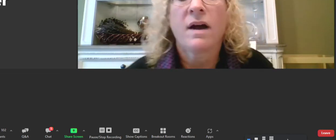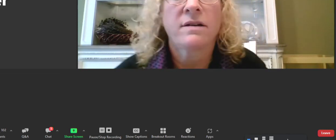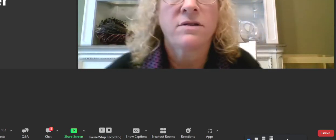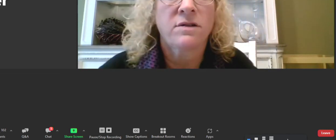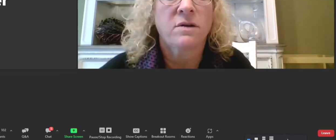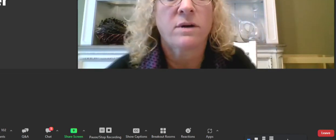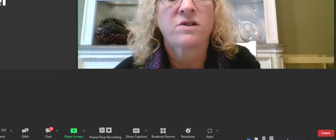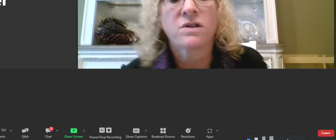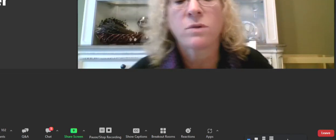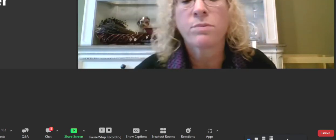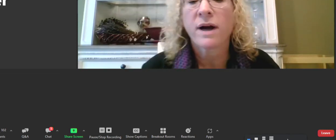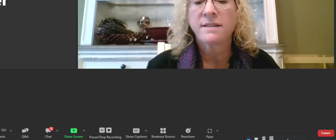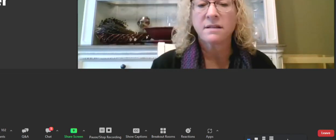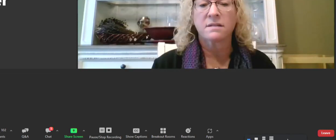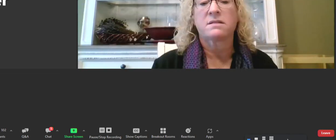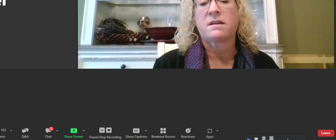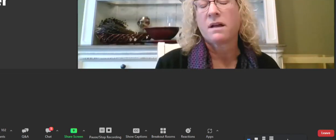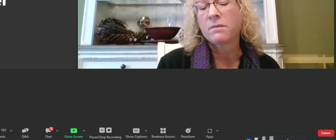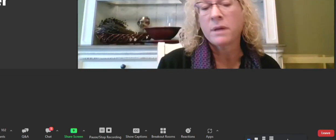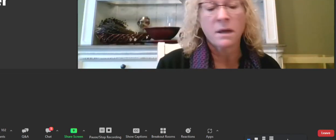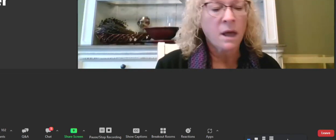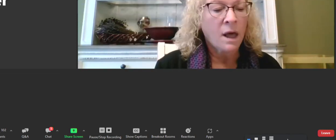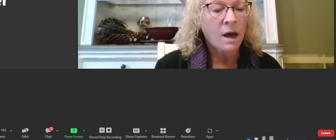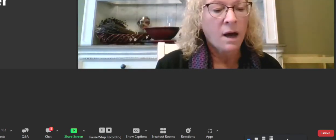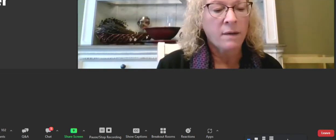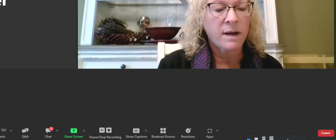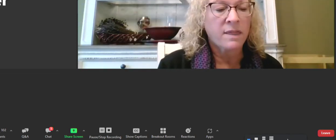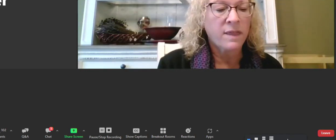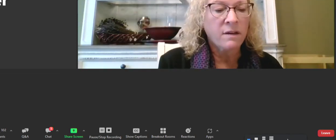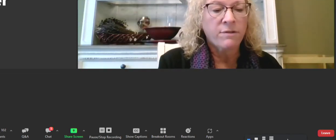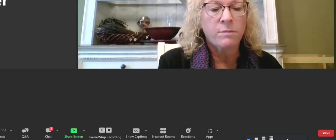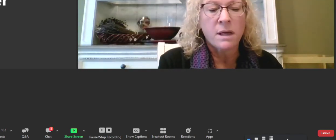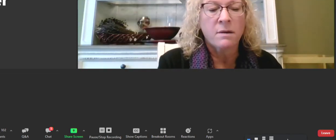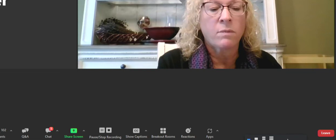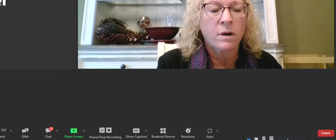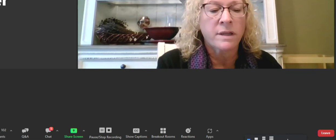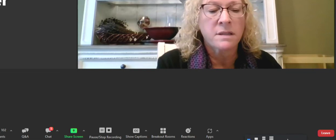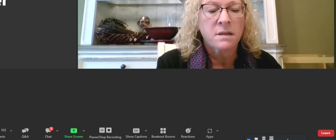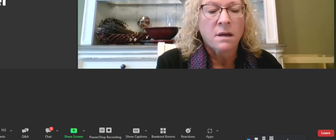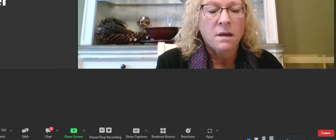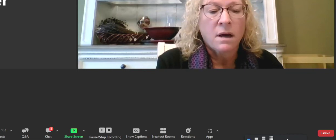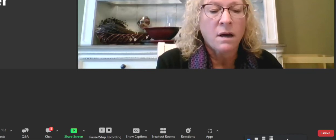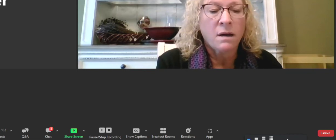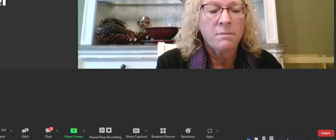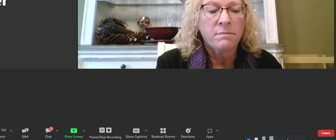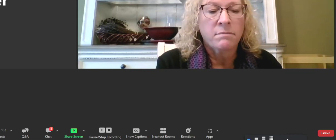I do see your question. Processes that helped me, I think for me it was